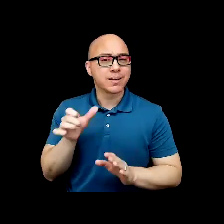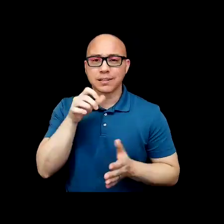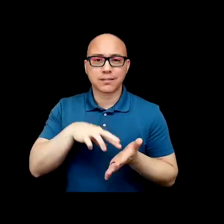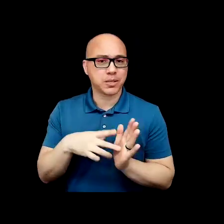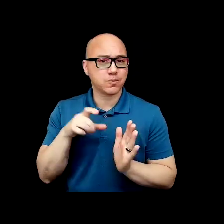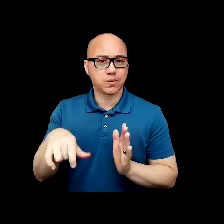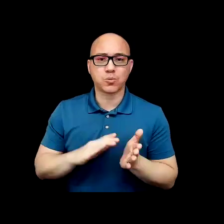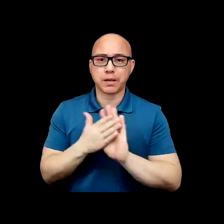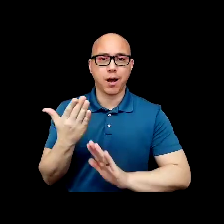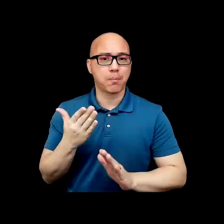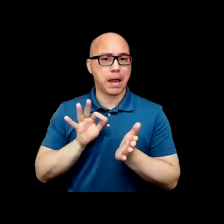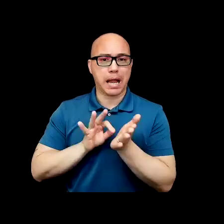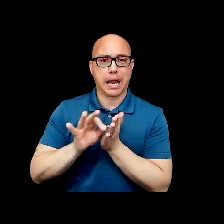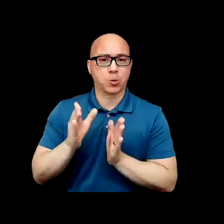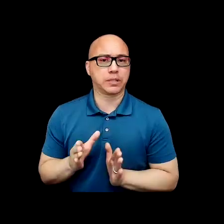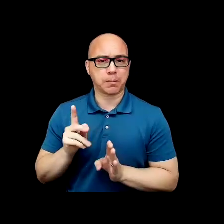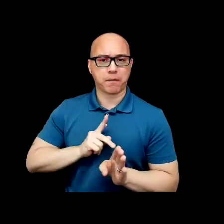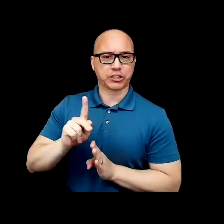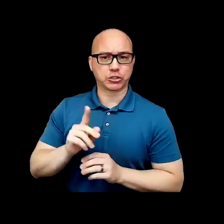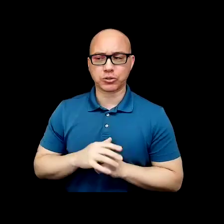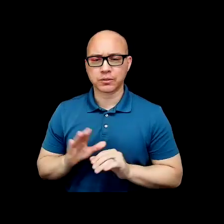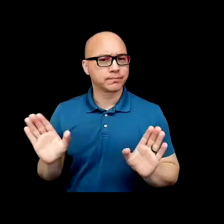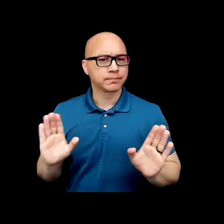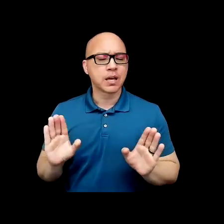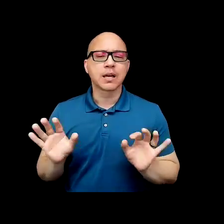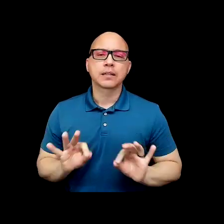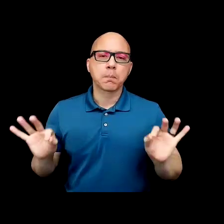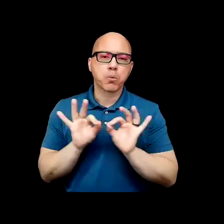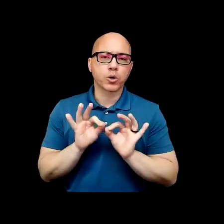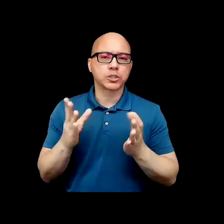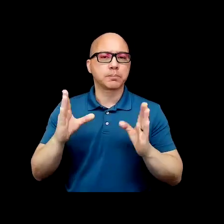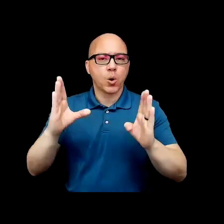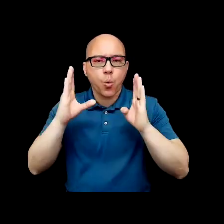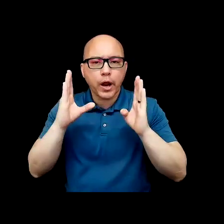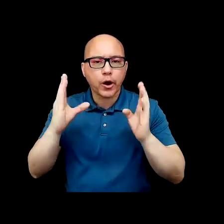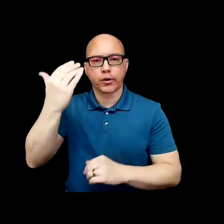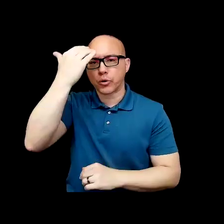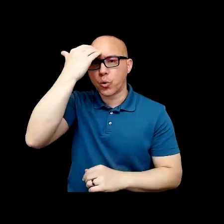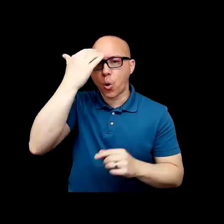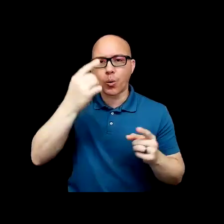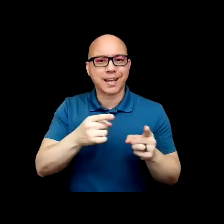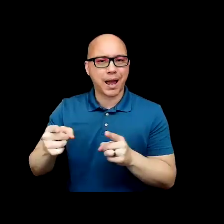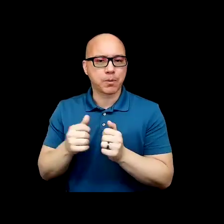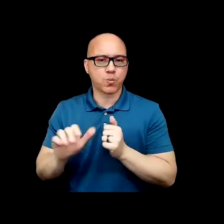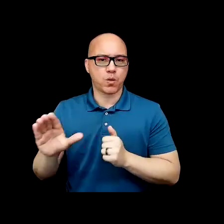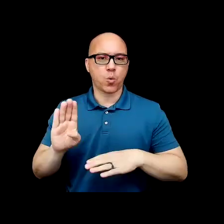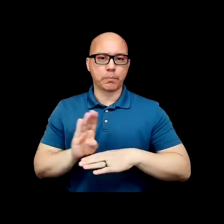means you need to stay aware and engage with what is going on financially in your business.